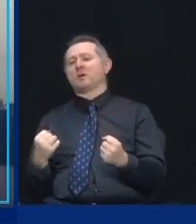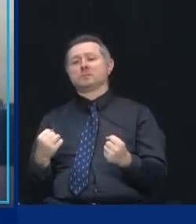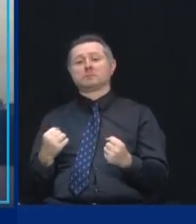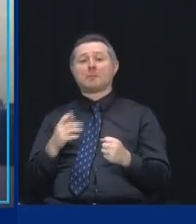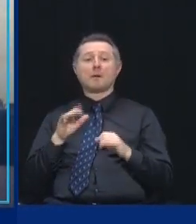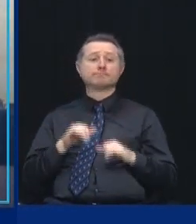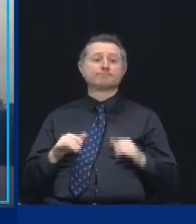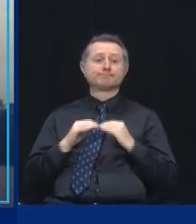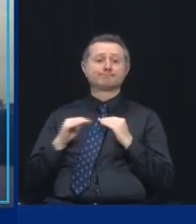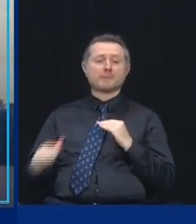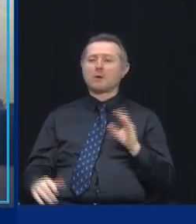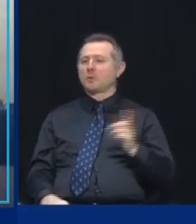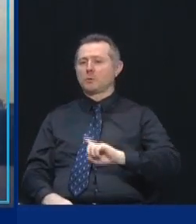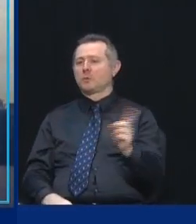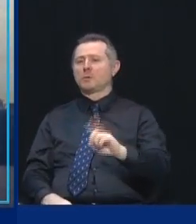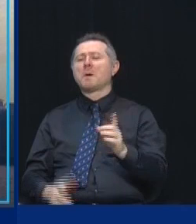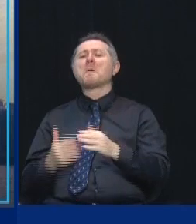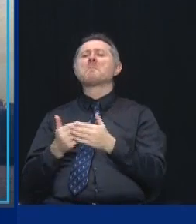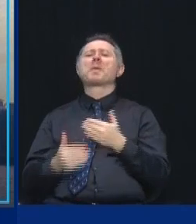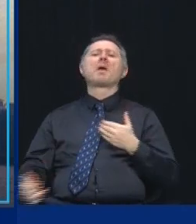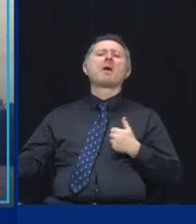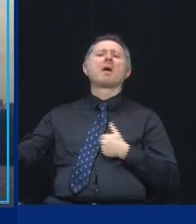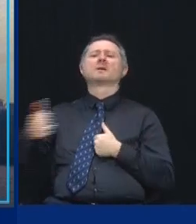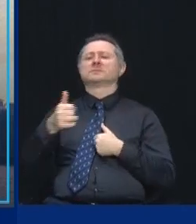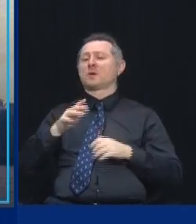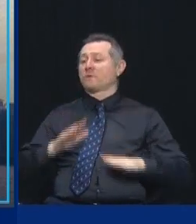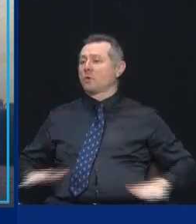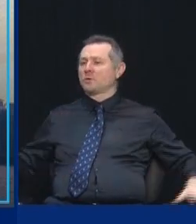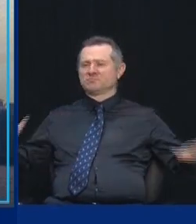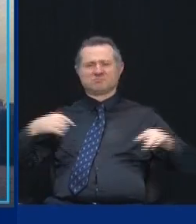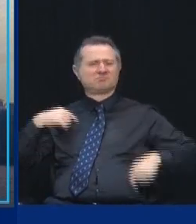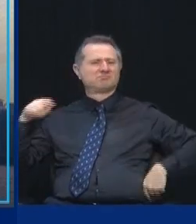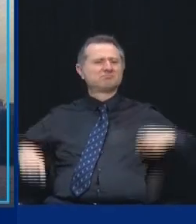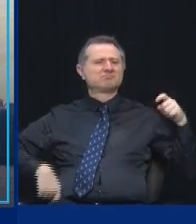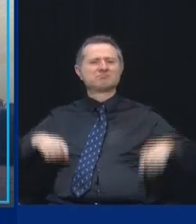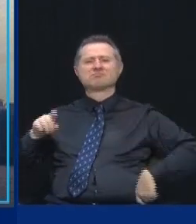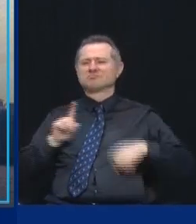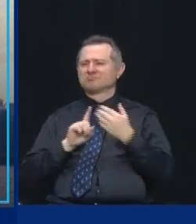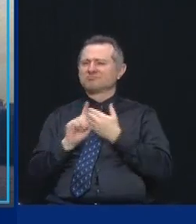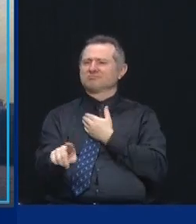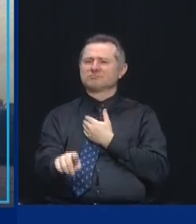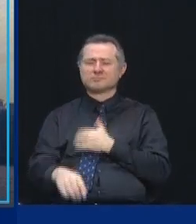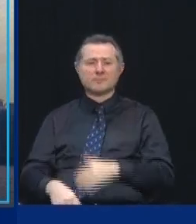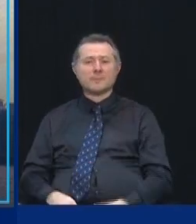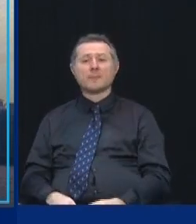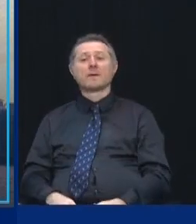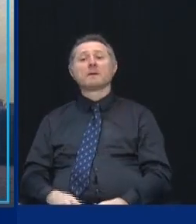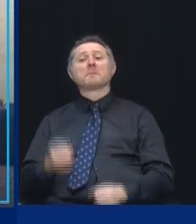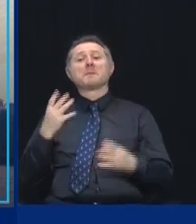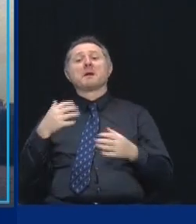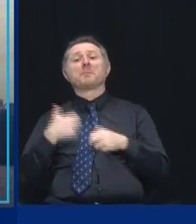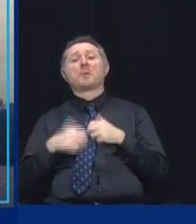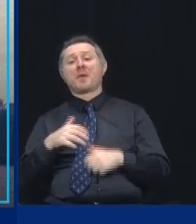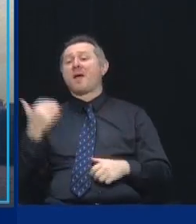AND WE'RE SMART. AND WE'RE GOING TO COME OUT OF